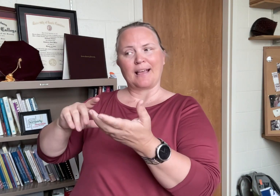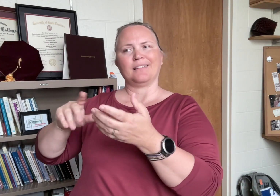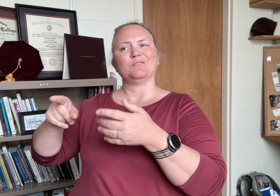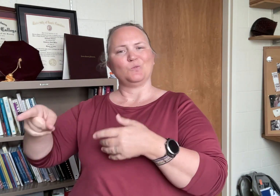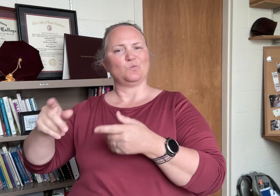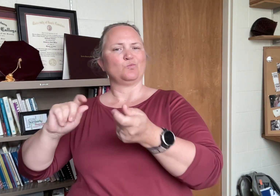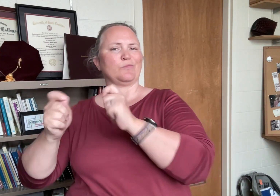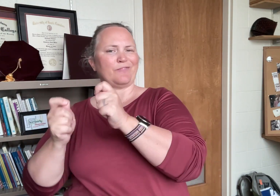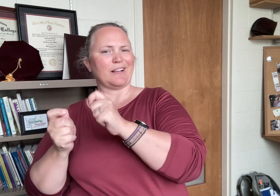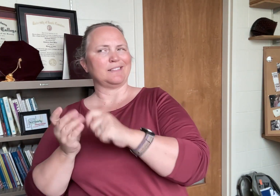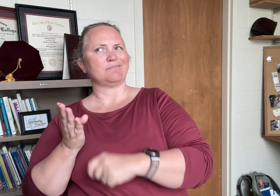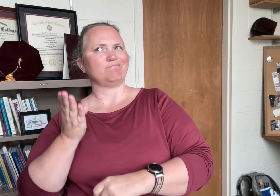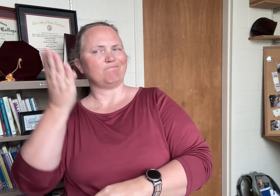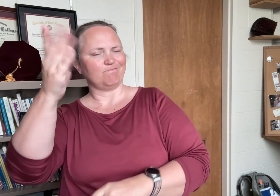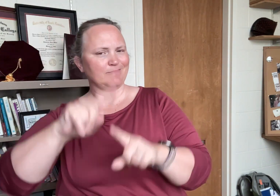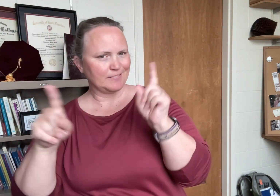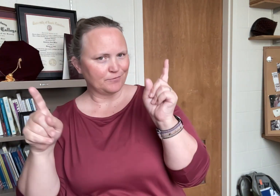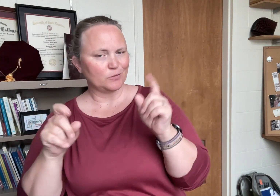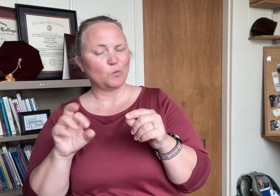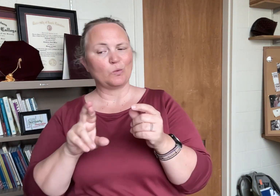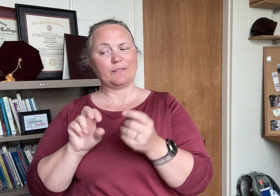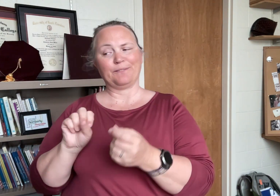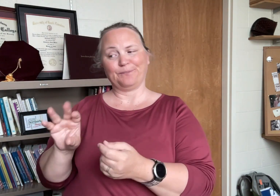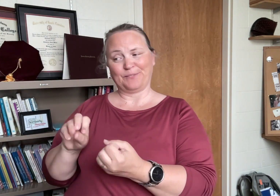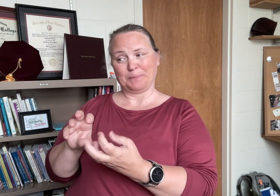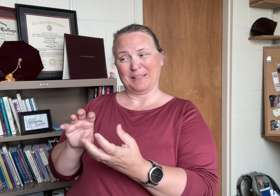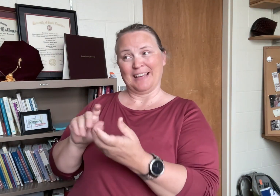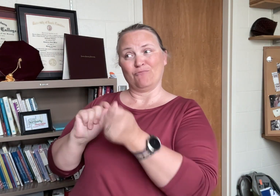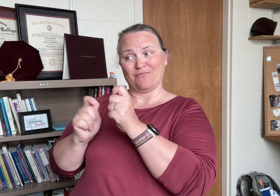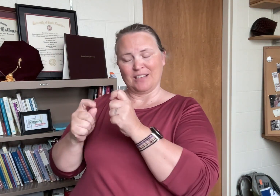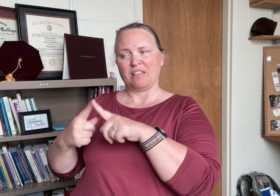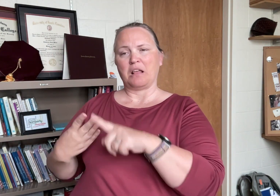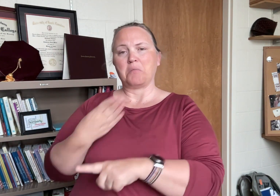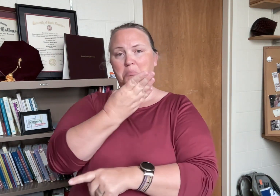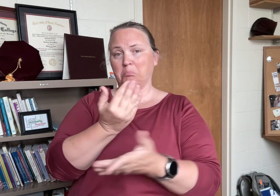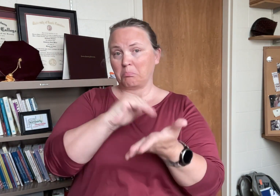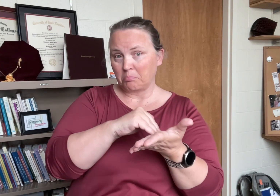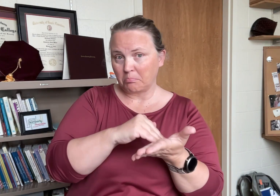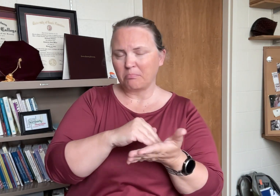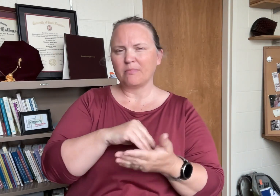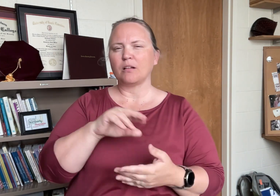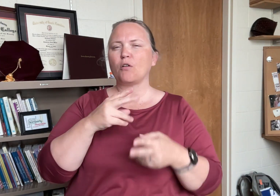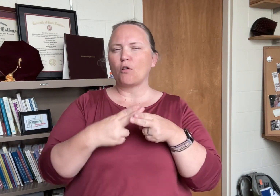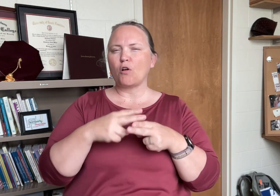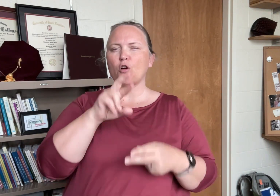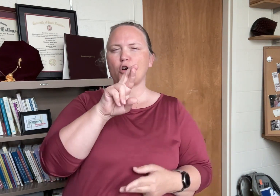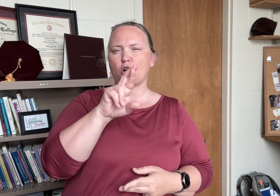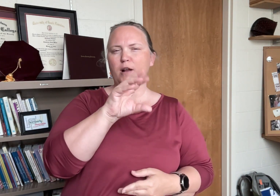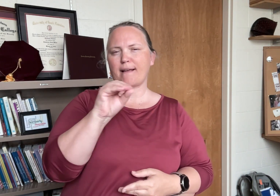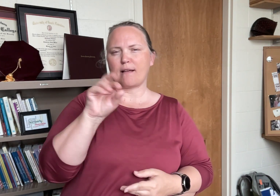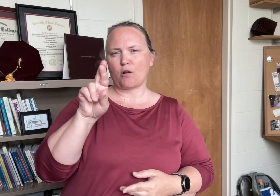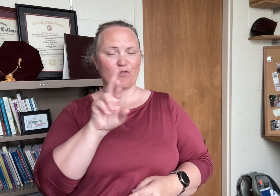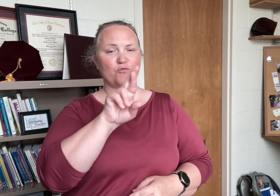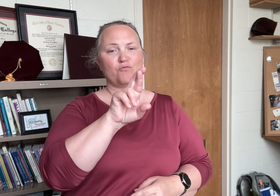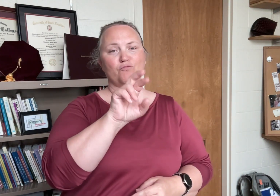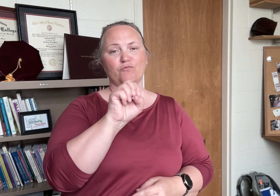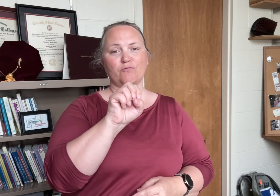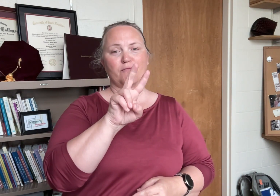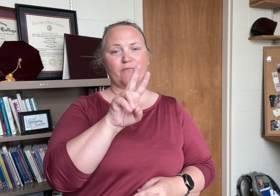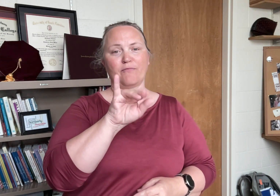different article and in other times you can submit it to the same journal again. That's called an R& R or revise and resubmit.